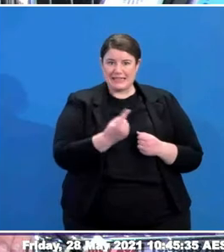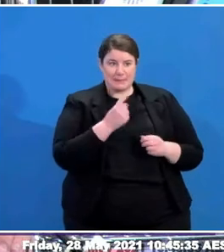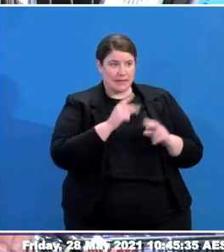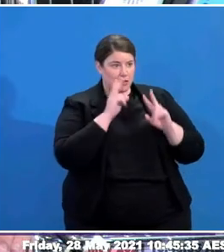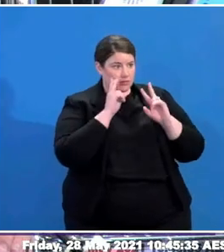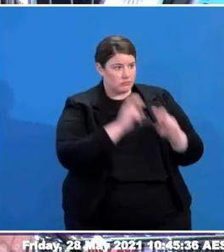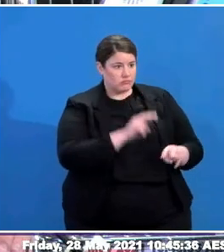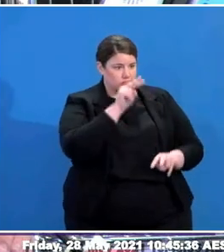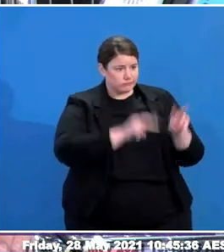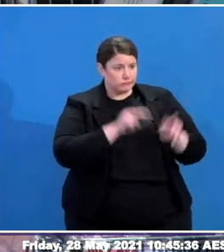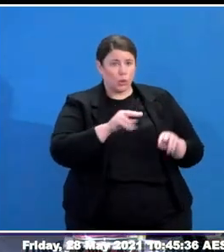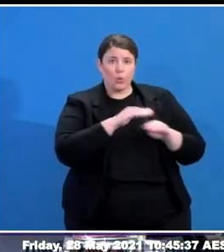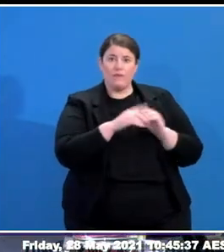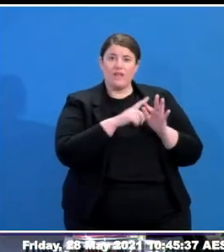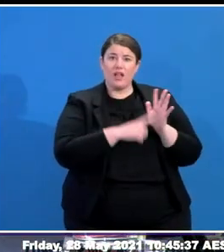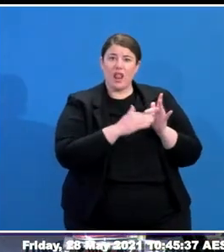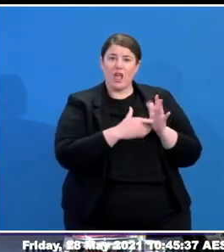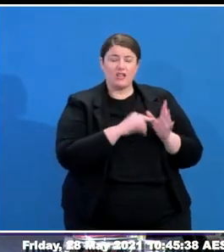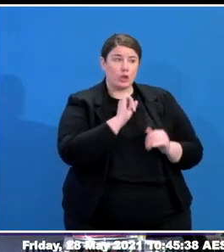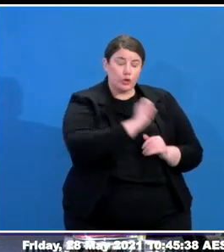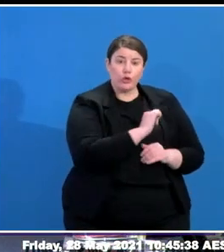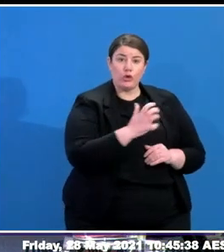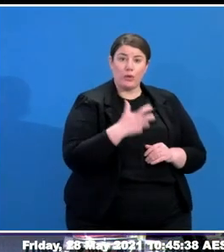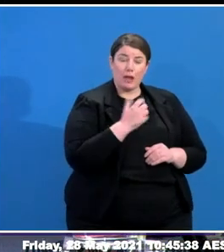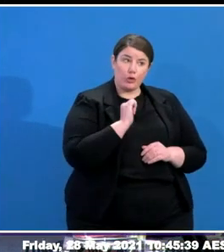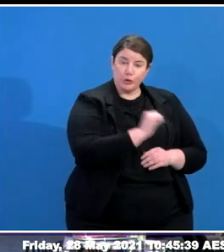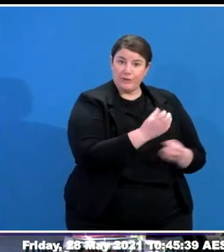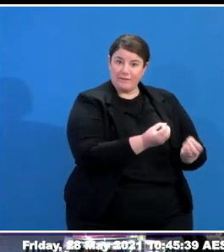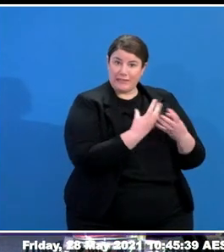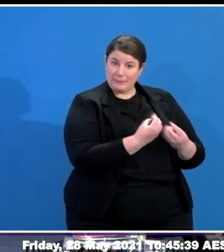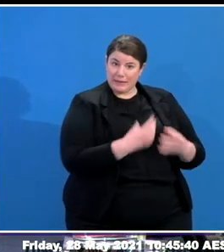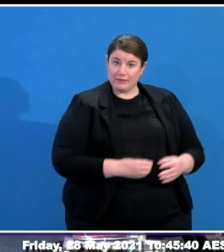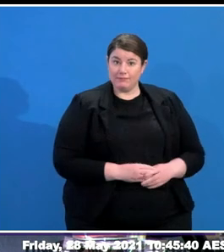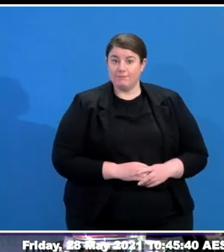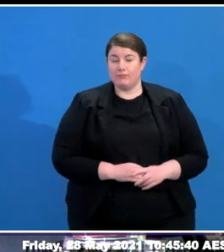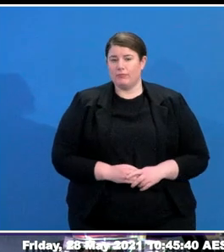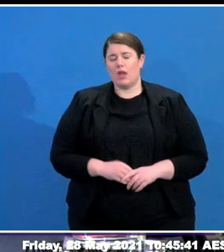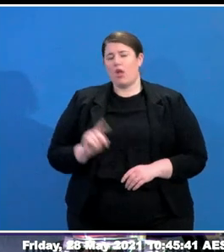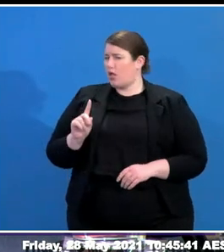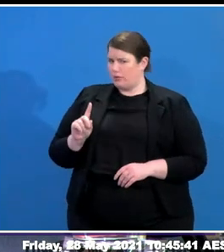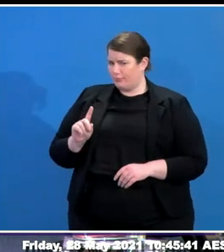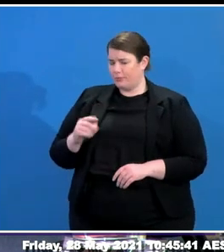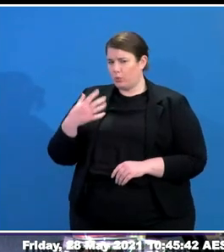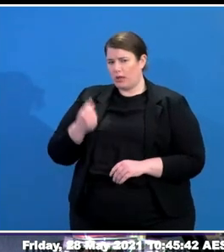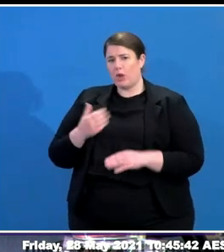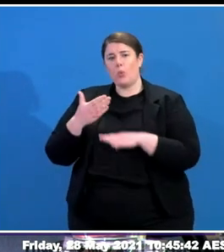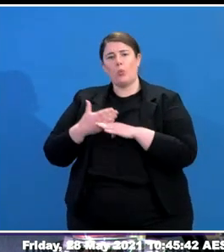or complaints has there? Actually, we did have a workplace health and safety review that